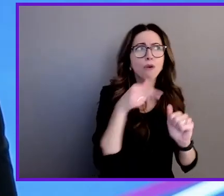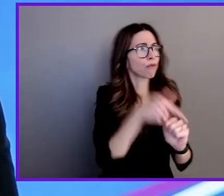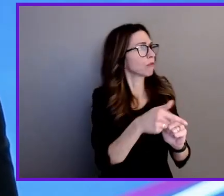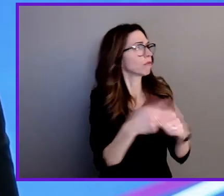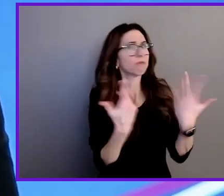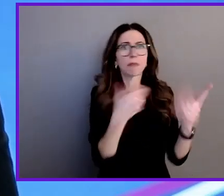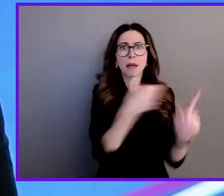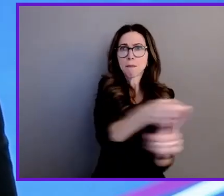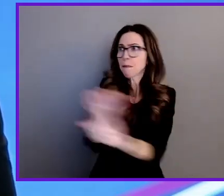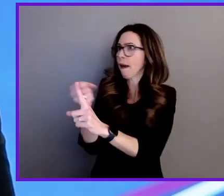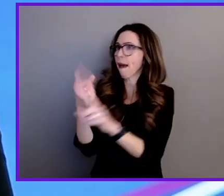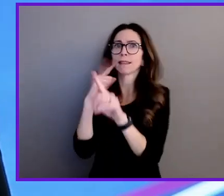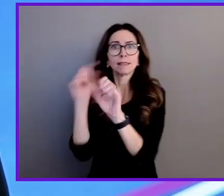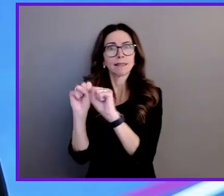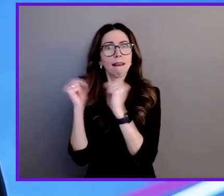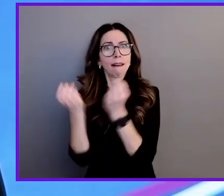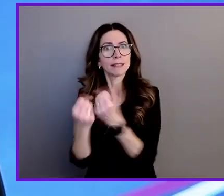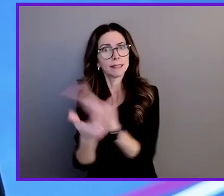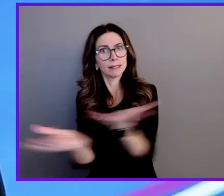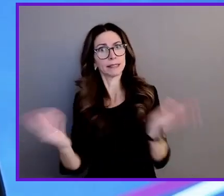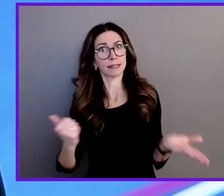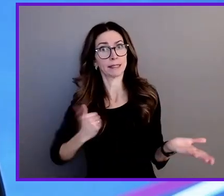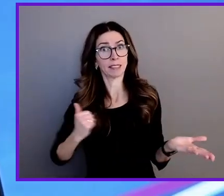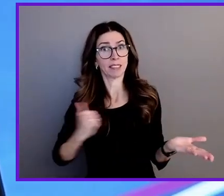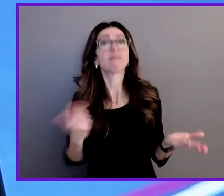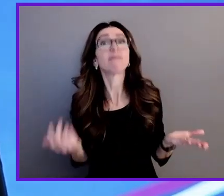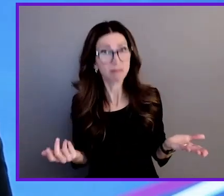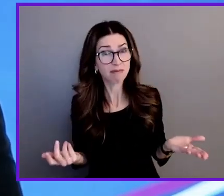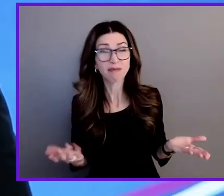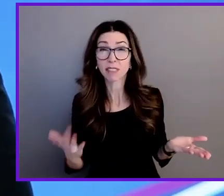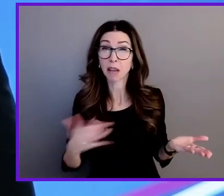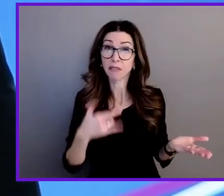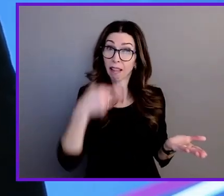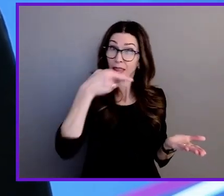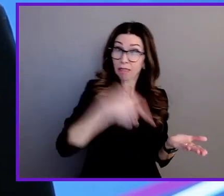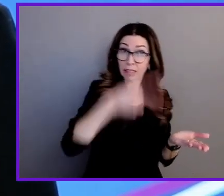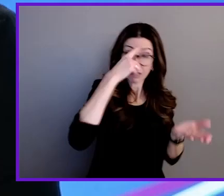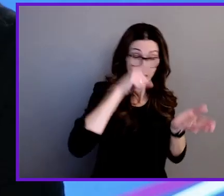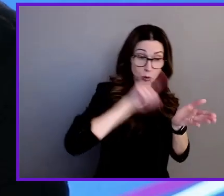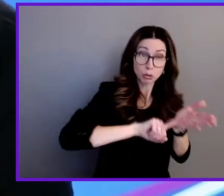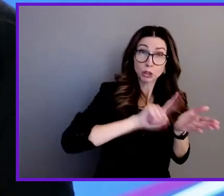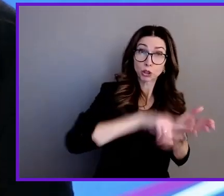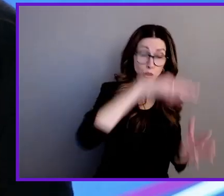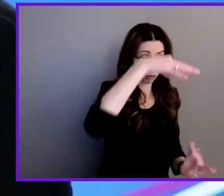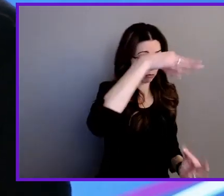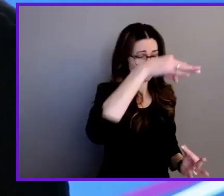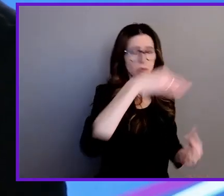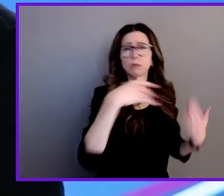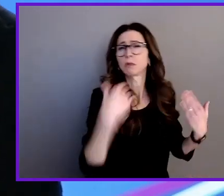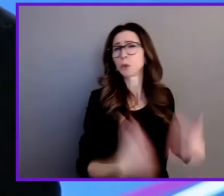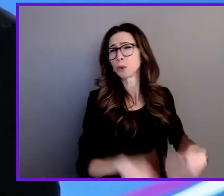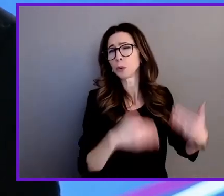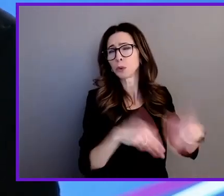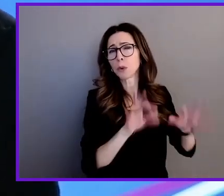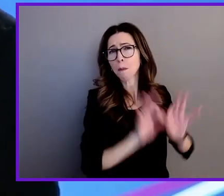also a precious resource for the whole of the arts sector in Canada. This research is published on our website.